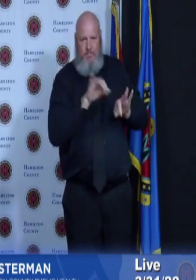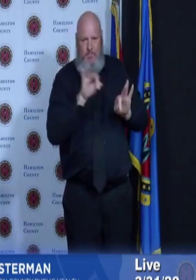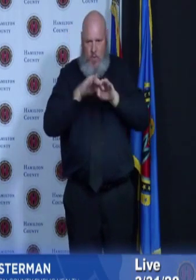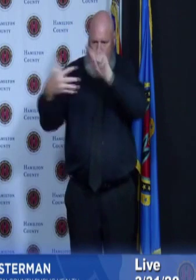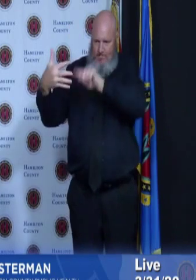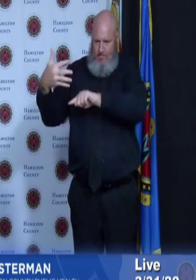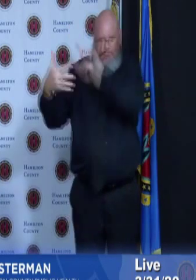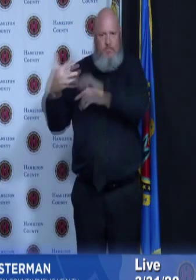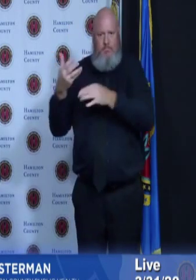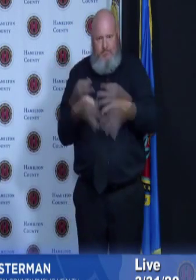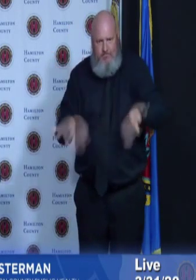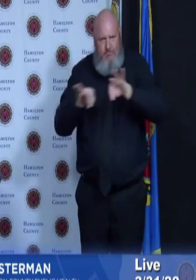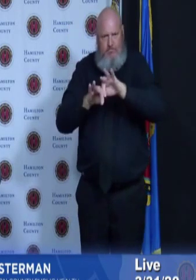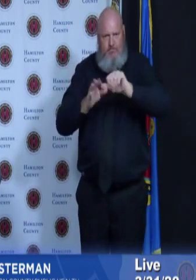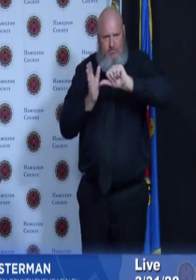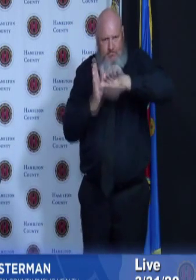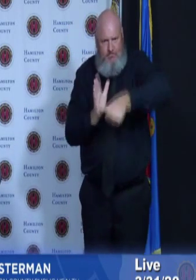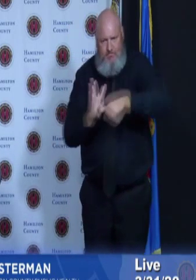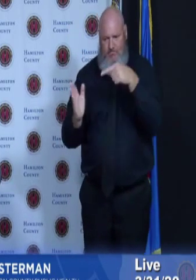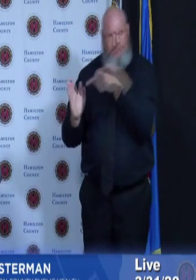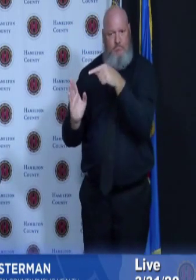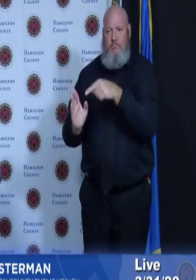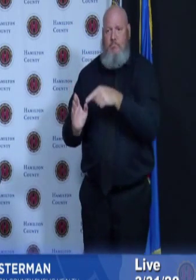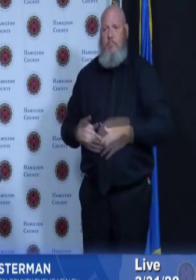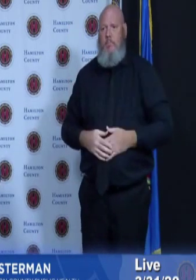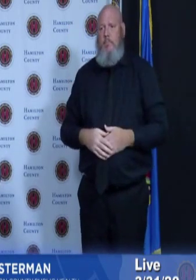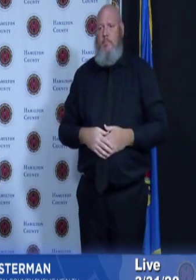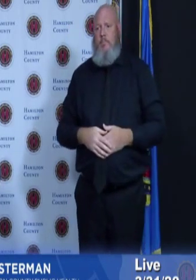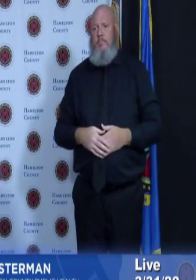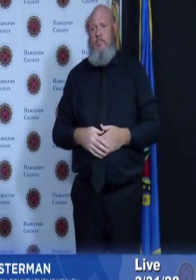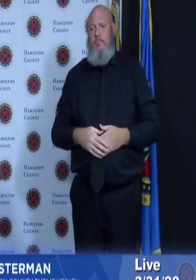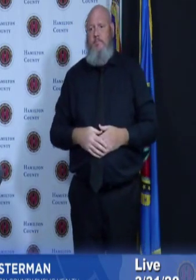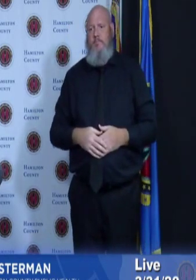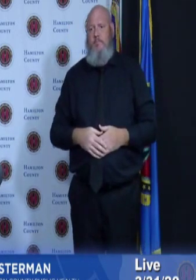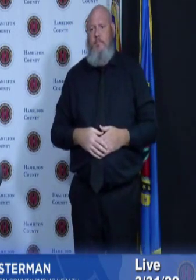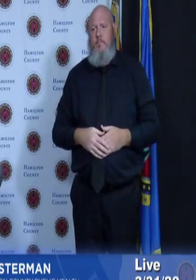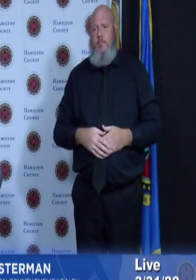Butler County Clermont County Warren County and the other big counties to